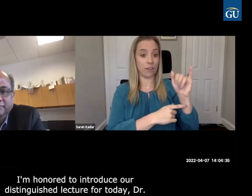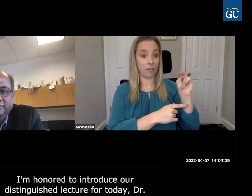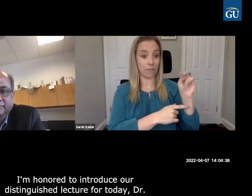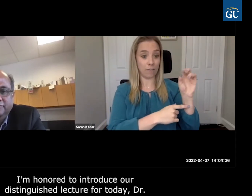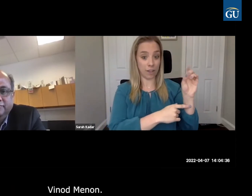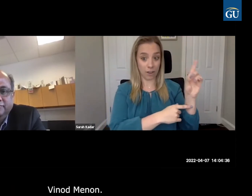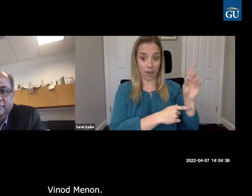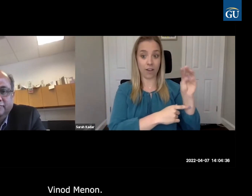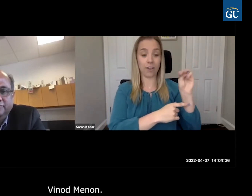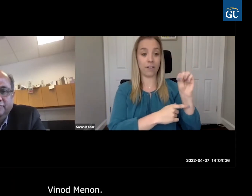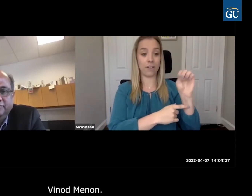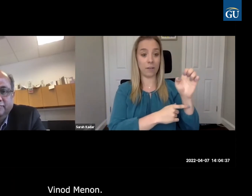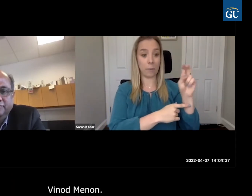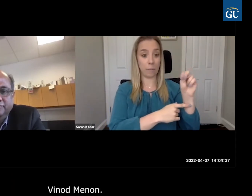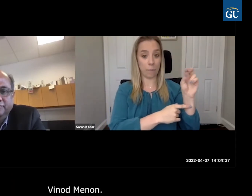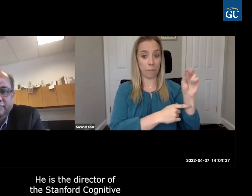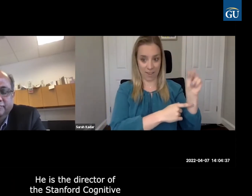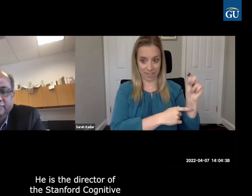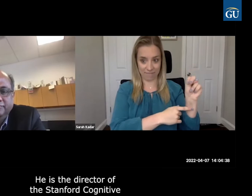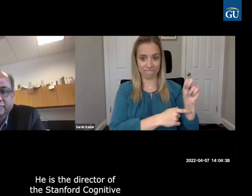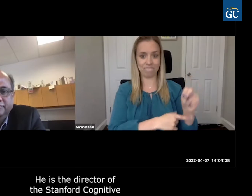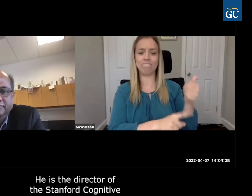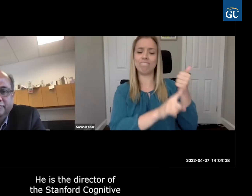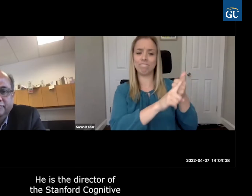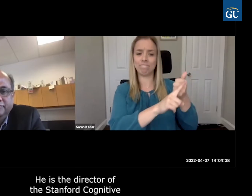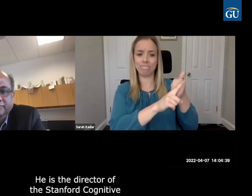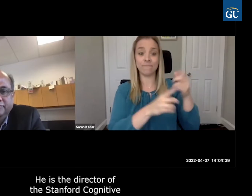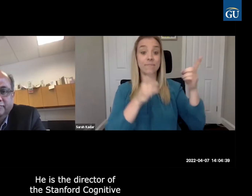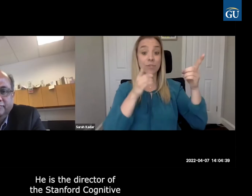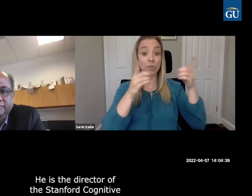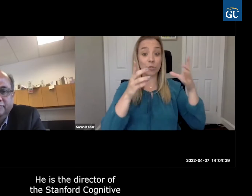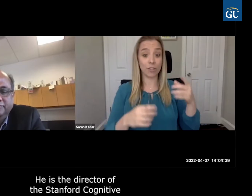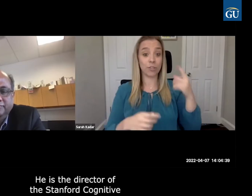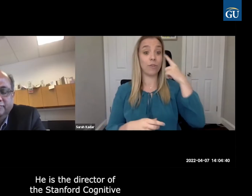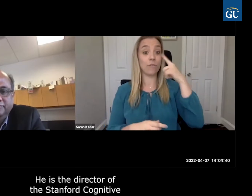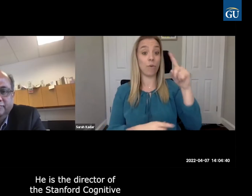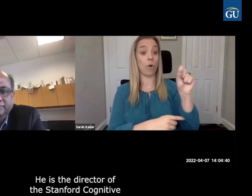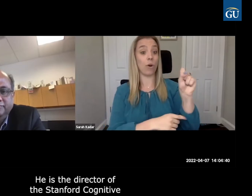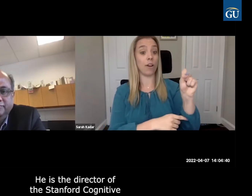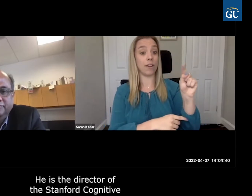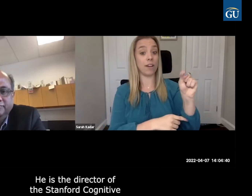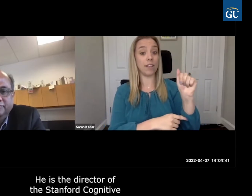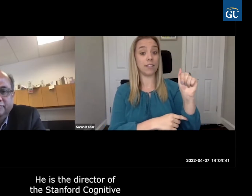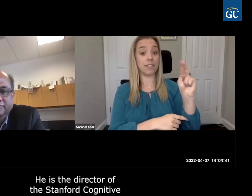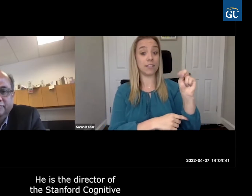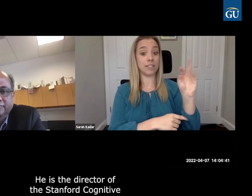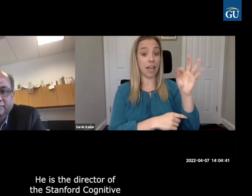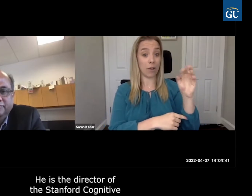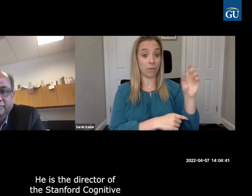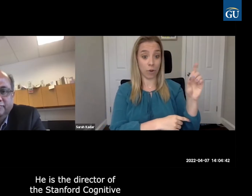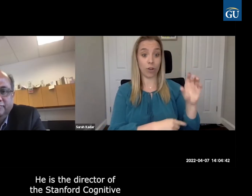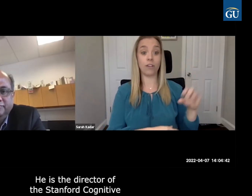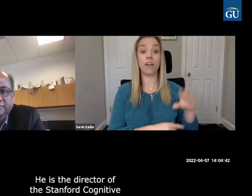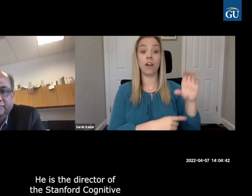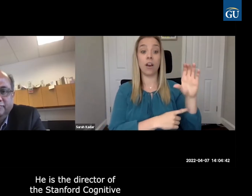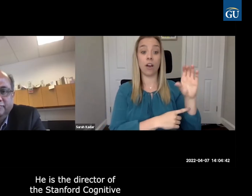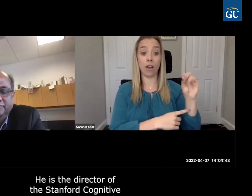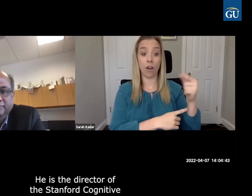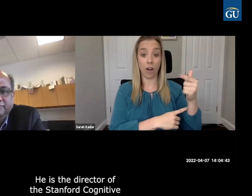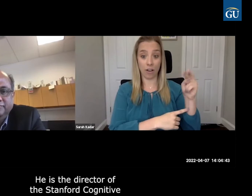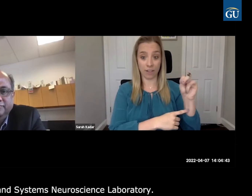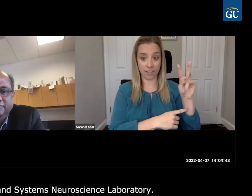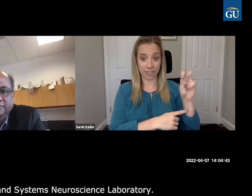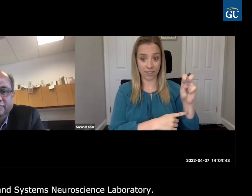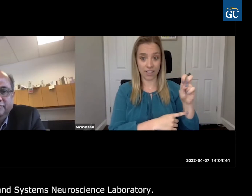dr vinod menon